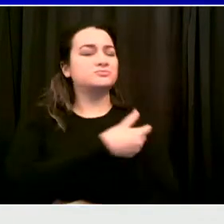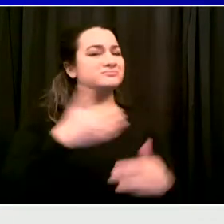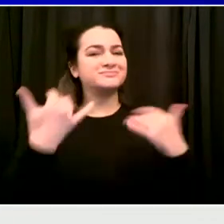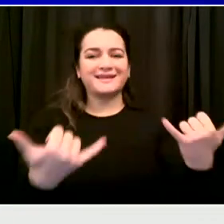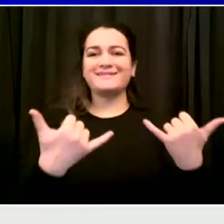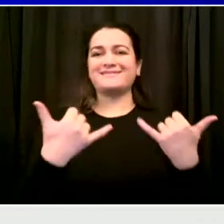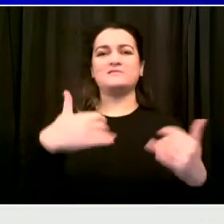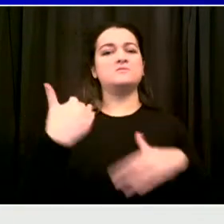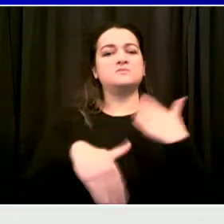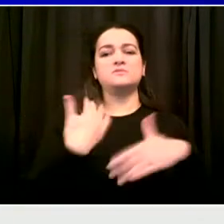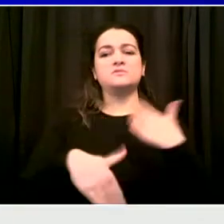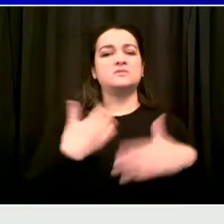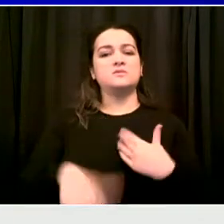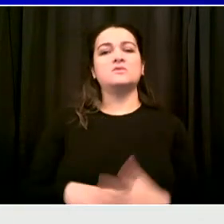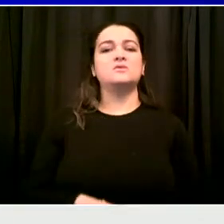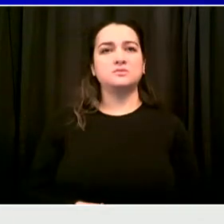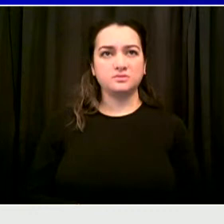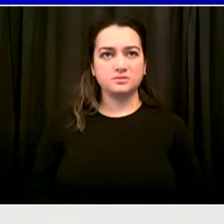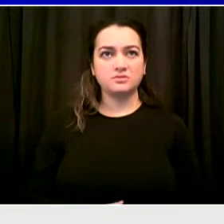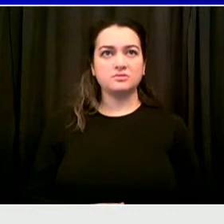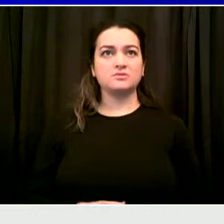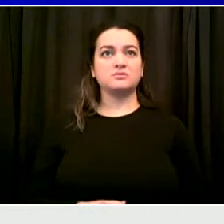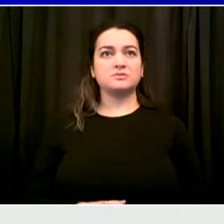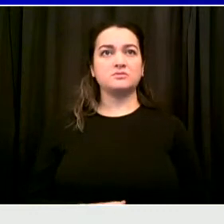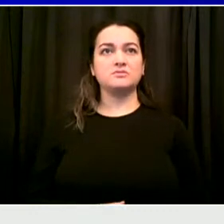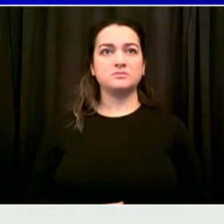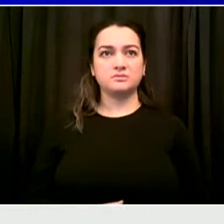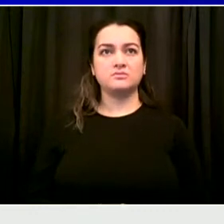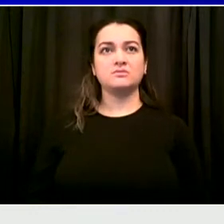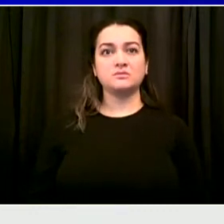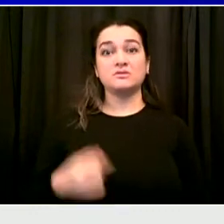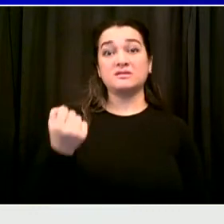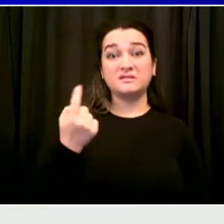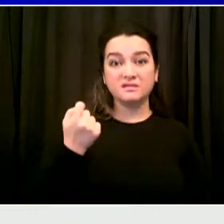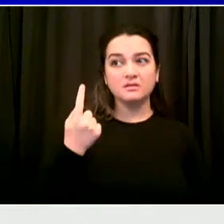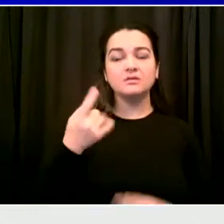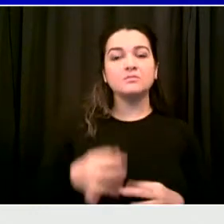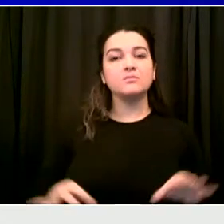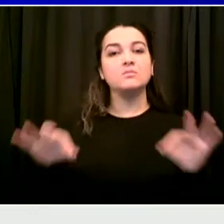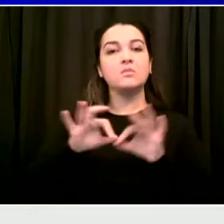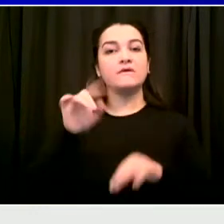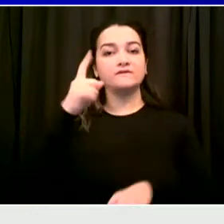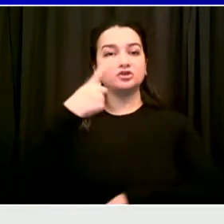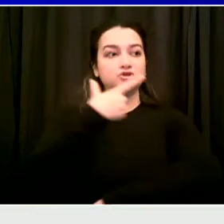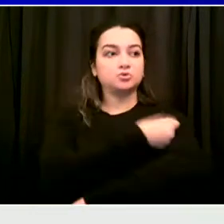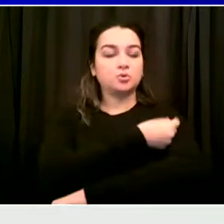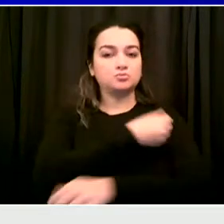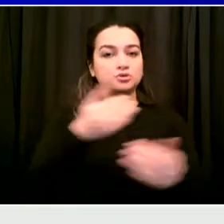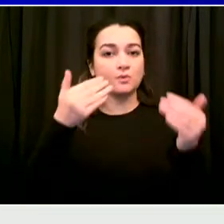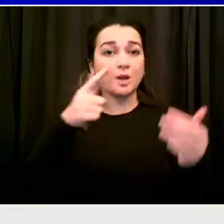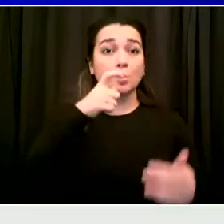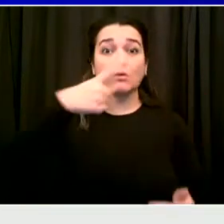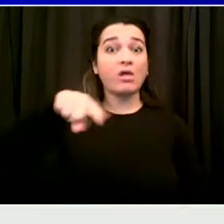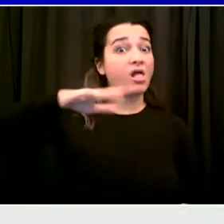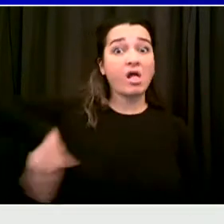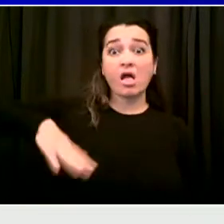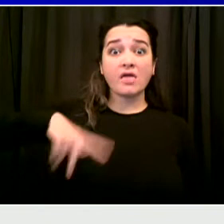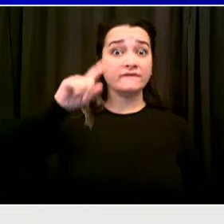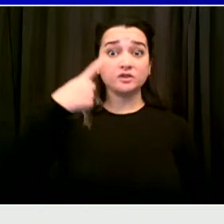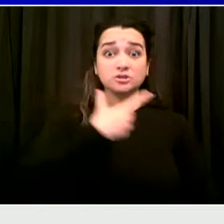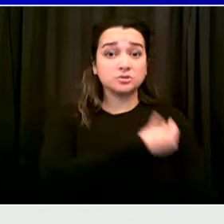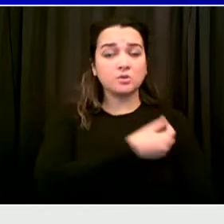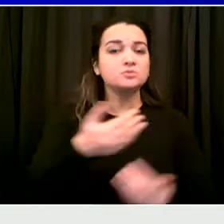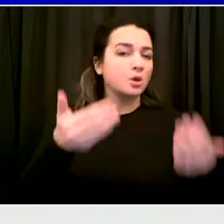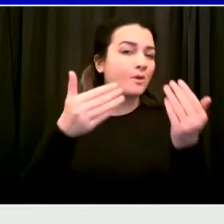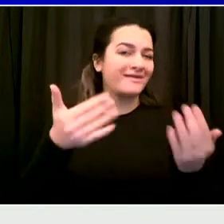THE FEDERAL GOVERNMENT TO ACT